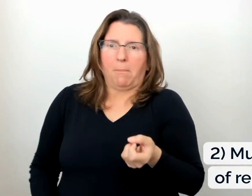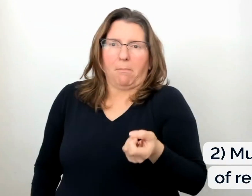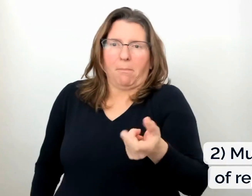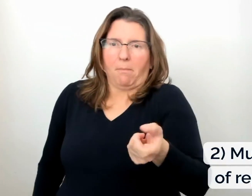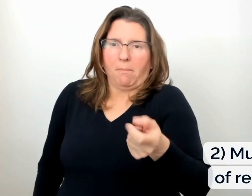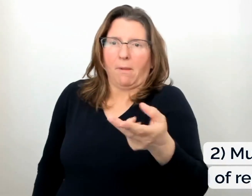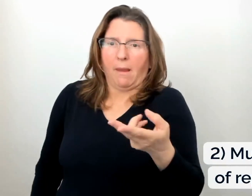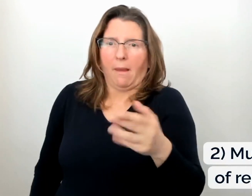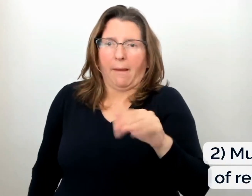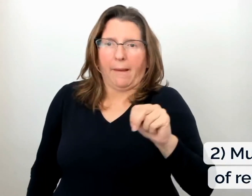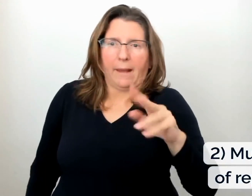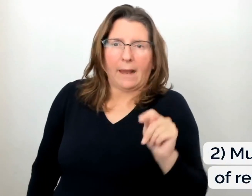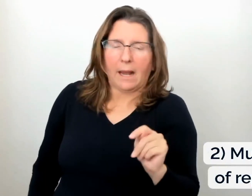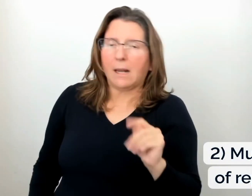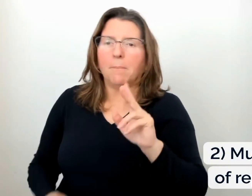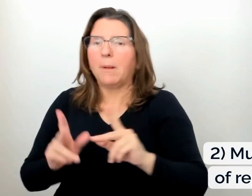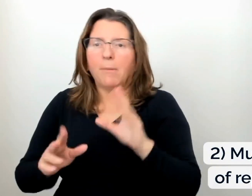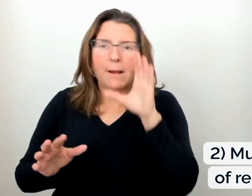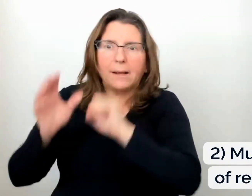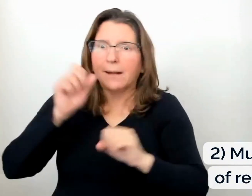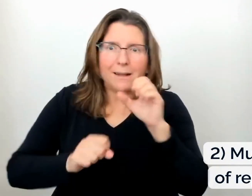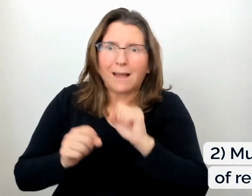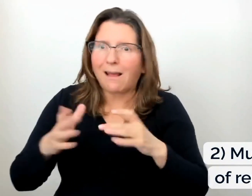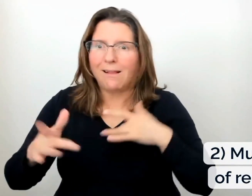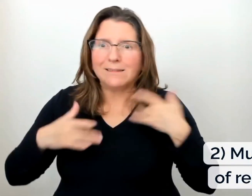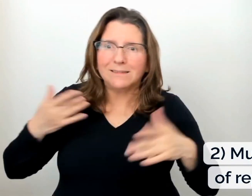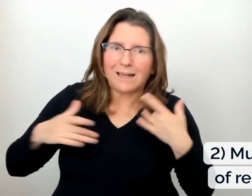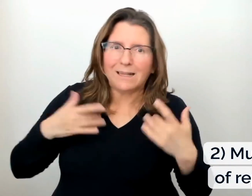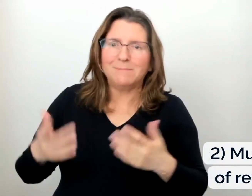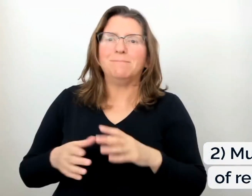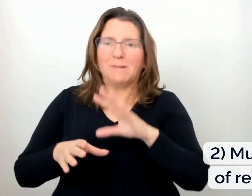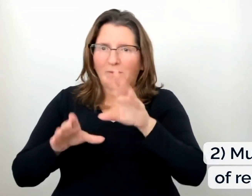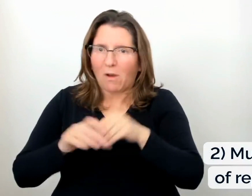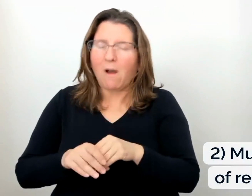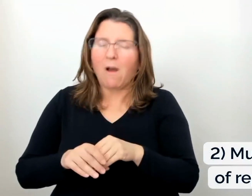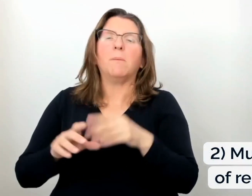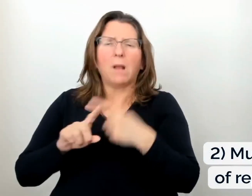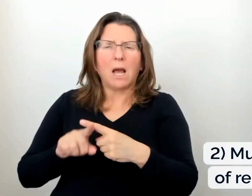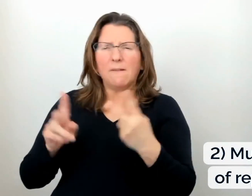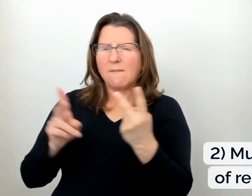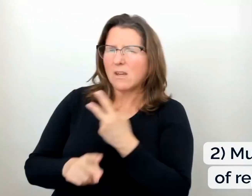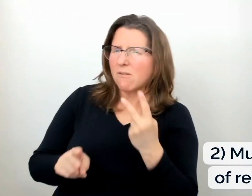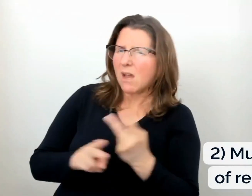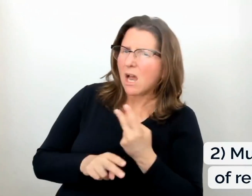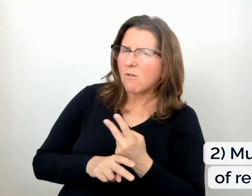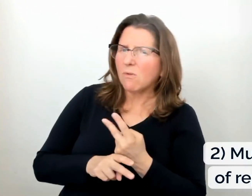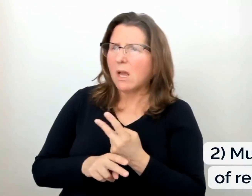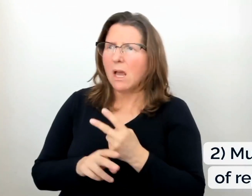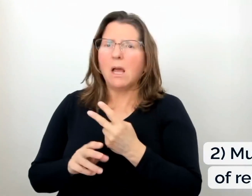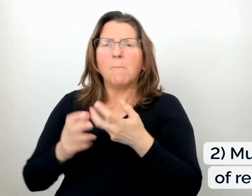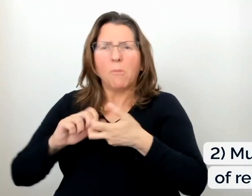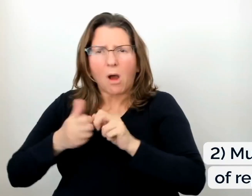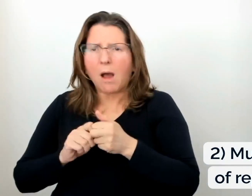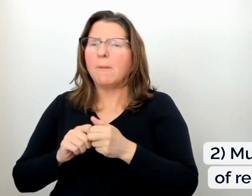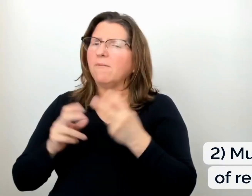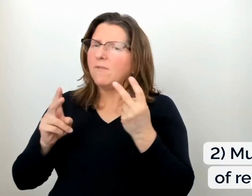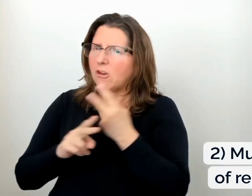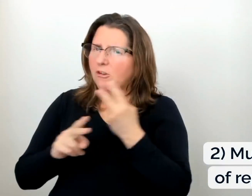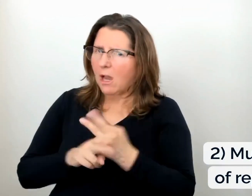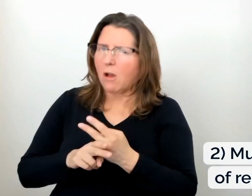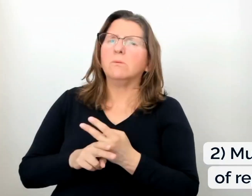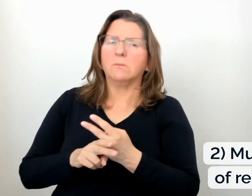can include extra hints, including interactive activities, or problem solving tasks.